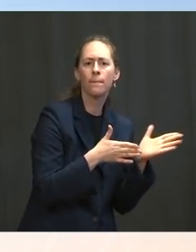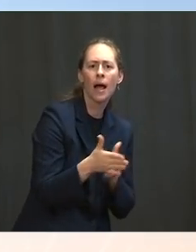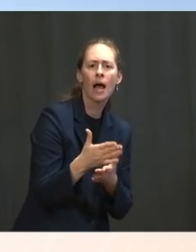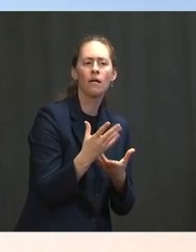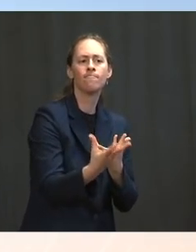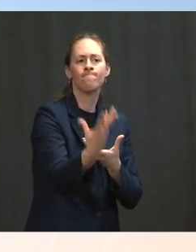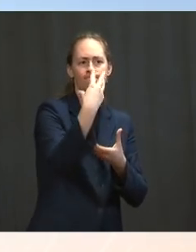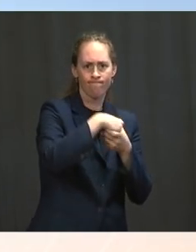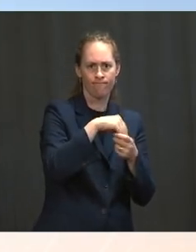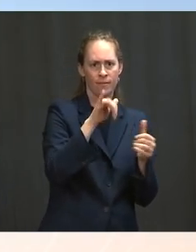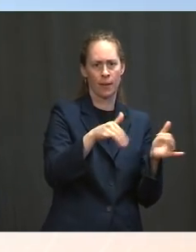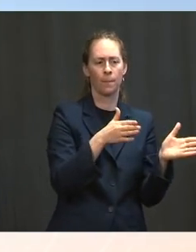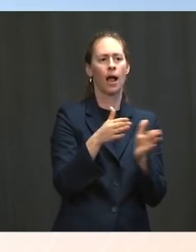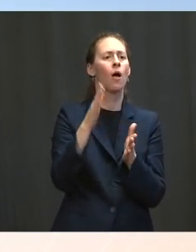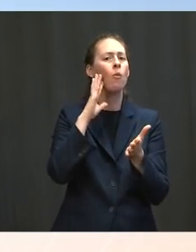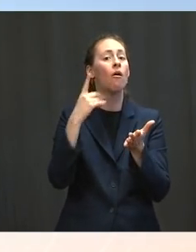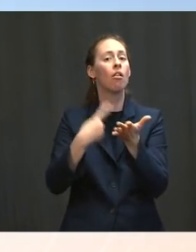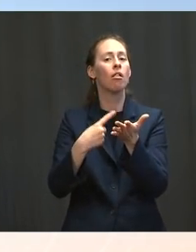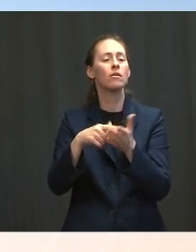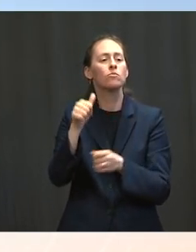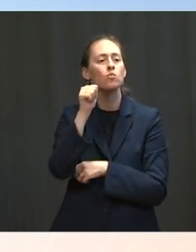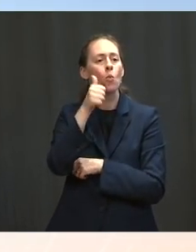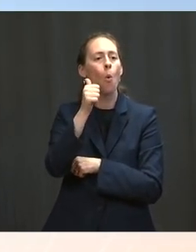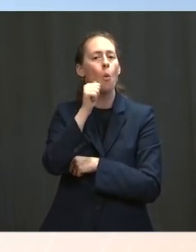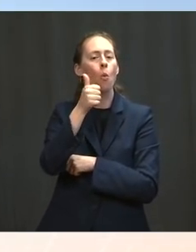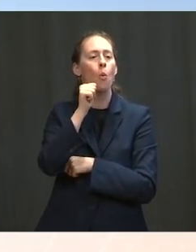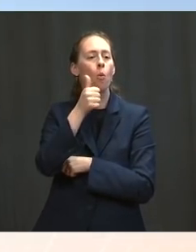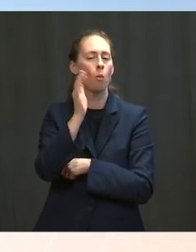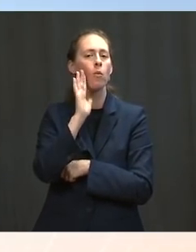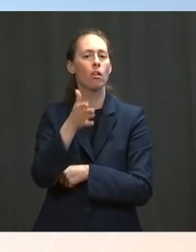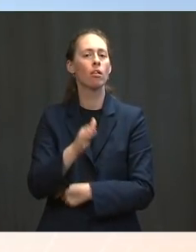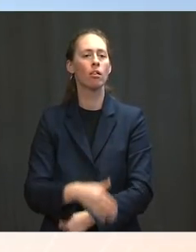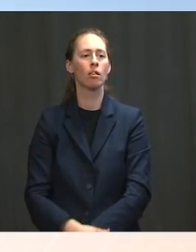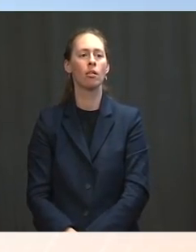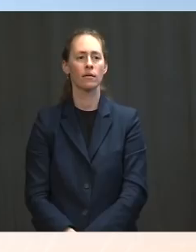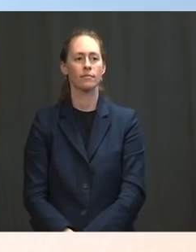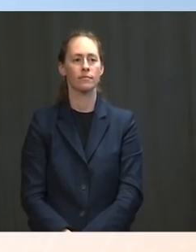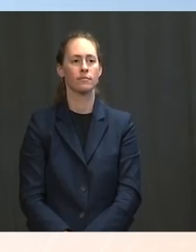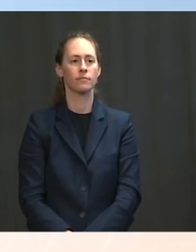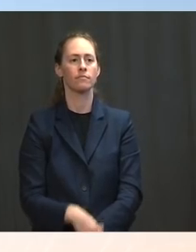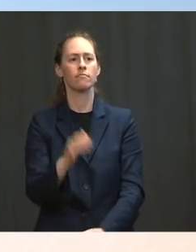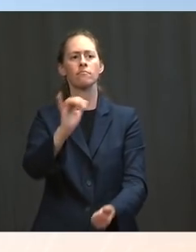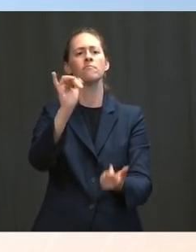when he's on the road tomorrow in Illinois. It includes an extension of the Child Tax Credit. It includes paid leave.